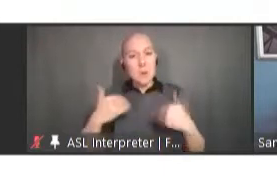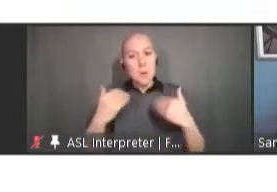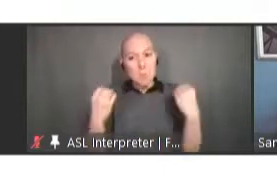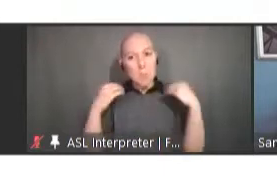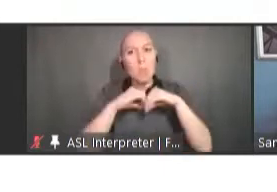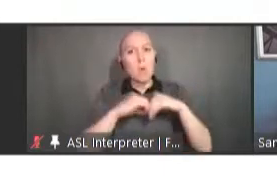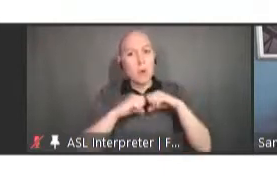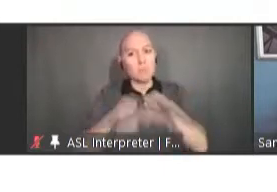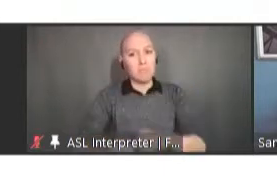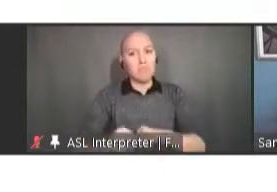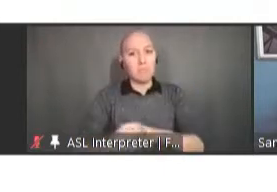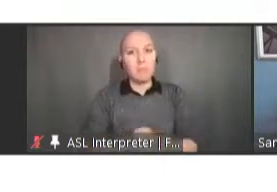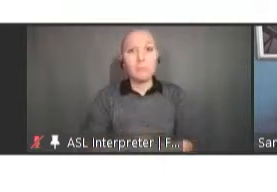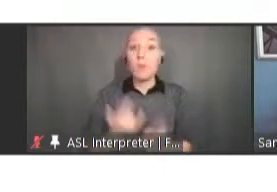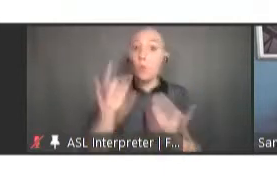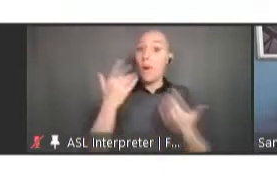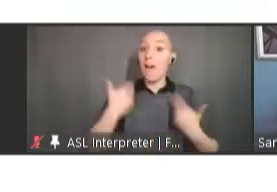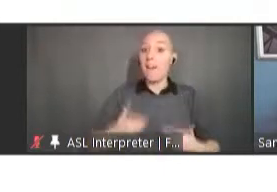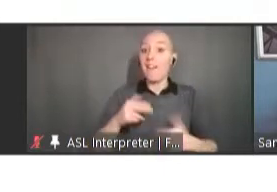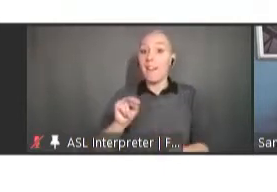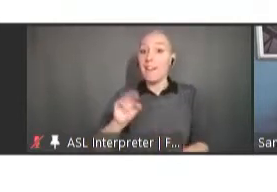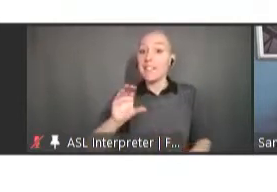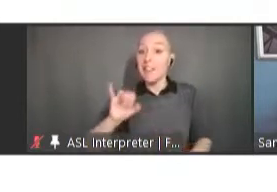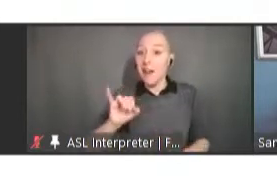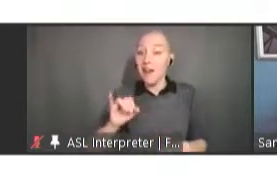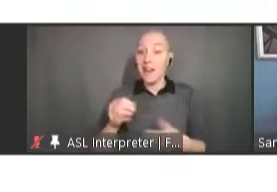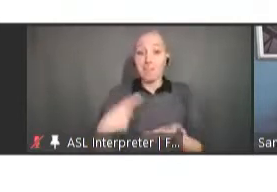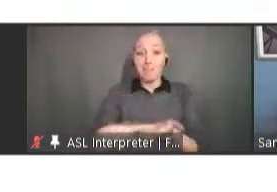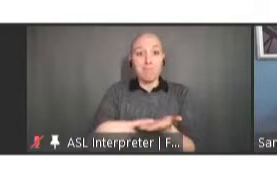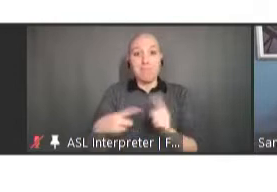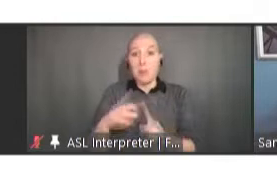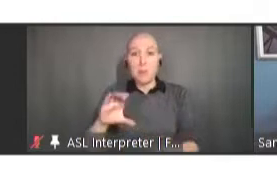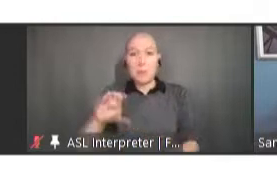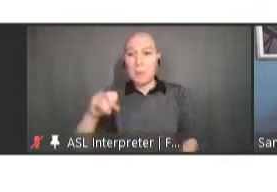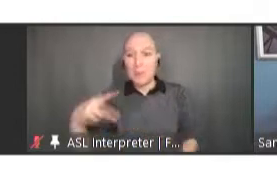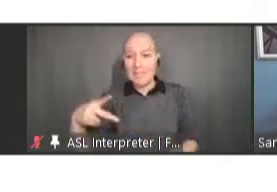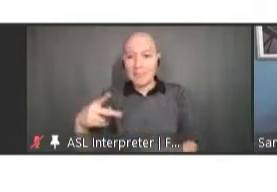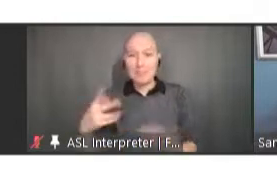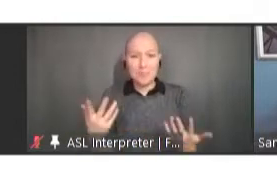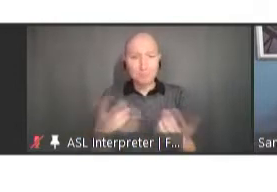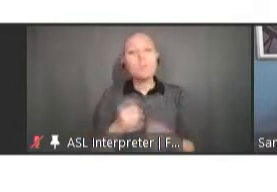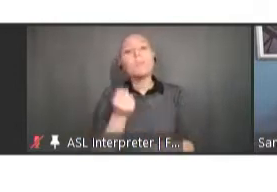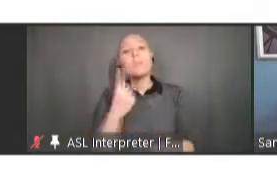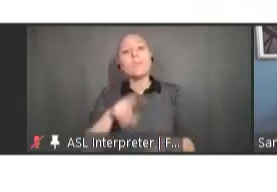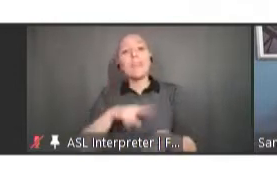to you about correlates of protection today? The NCI has a longstanding history and expertise in